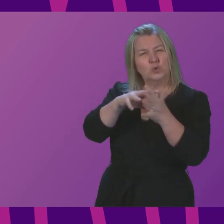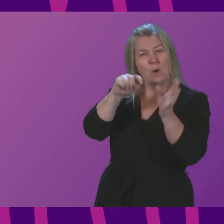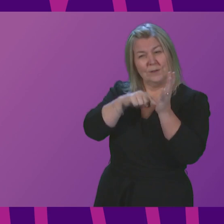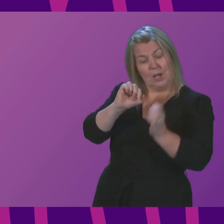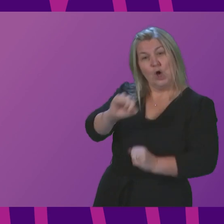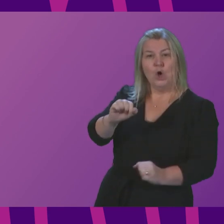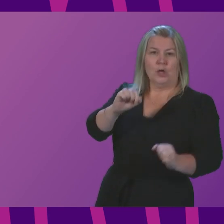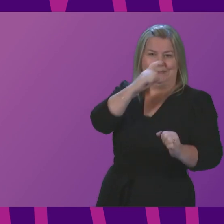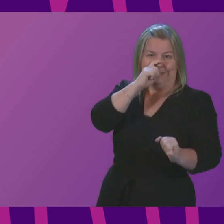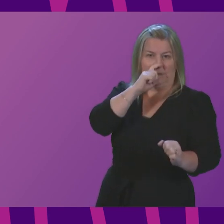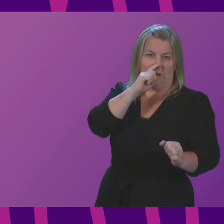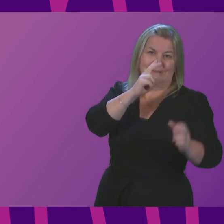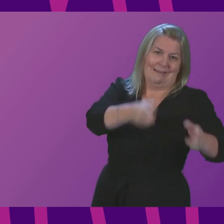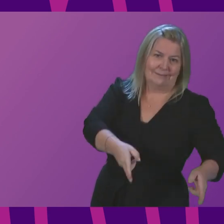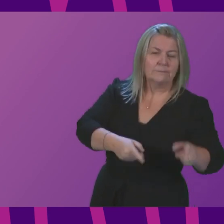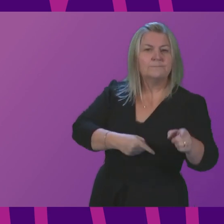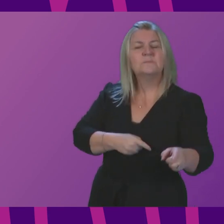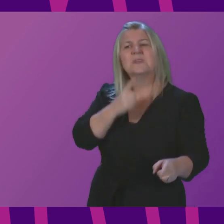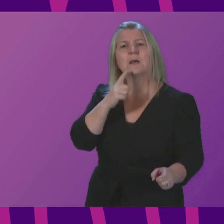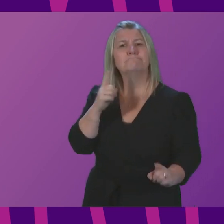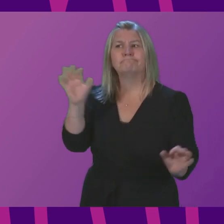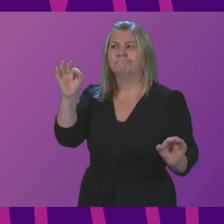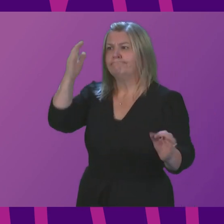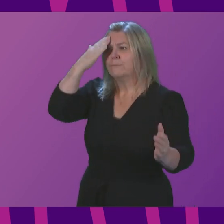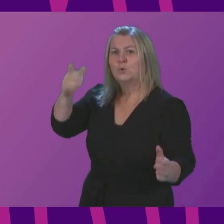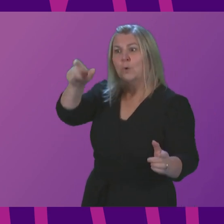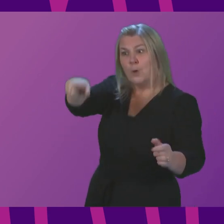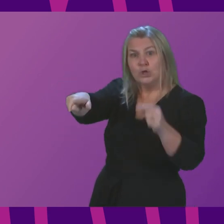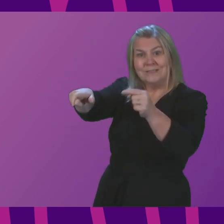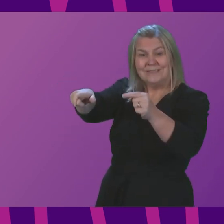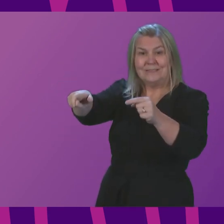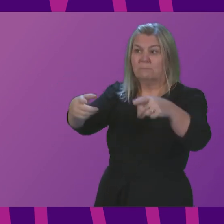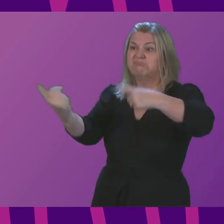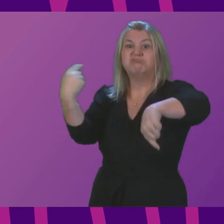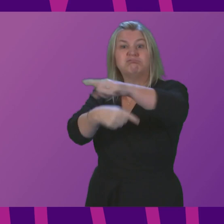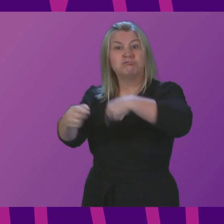“We get no warning that he is out in our local area. What happens if we come across